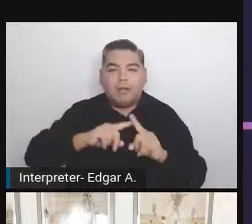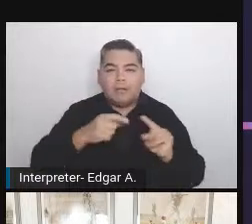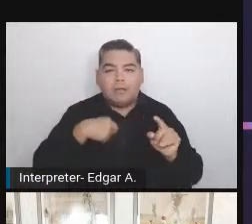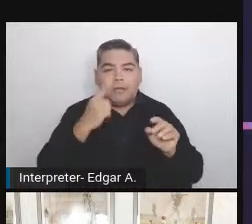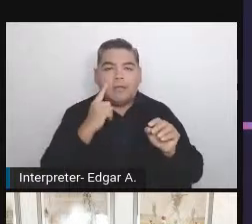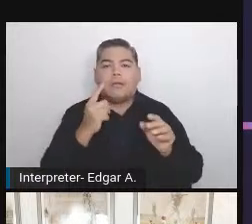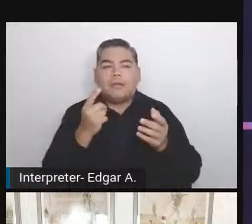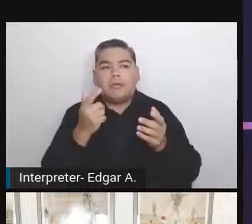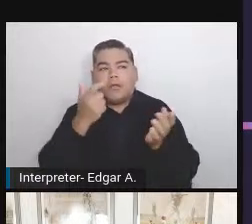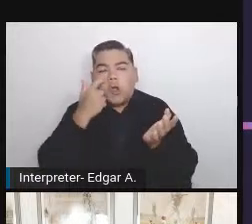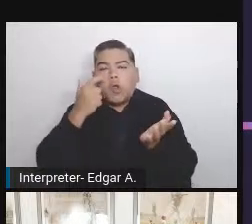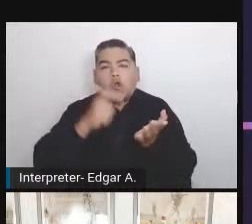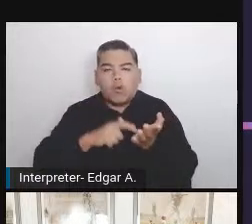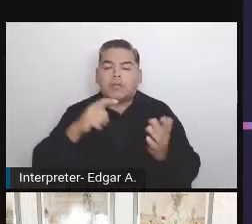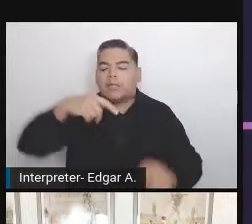very happy that at least there is a change that every public